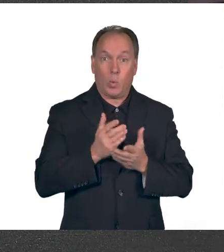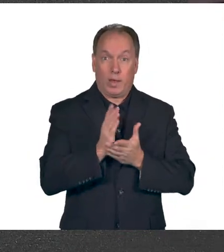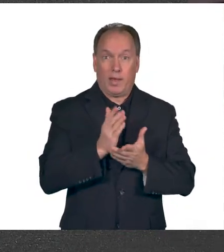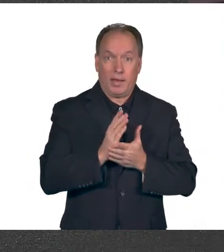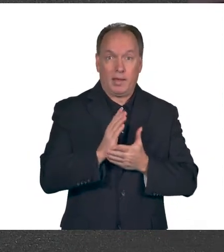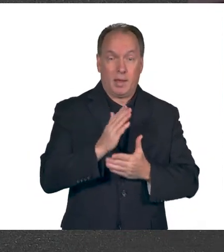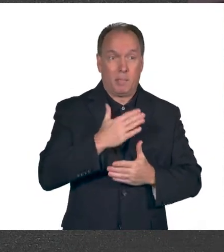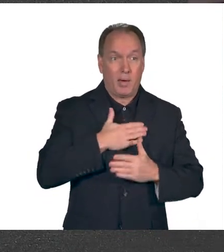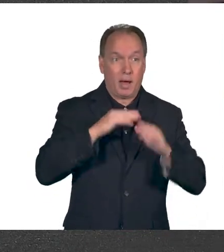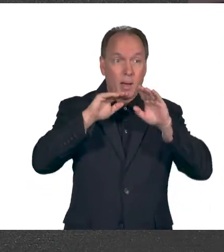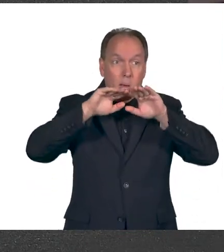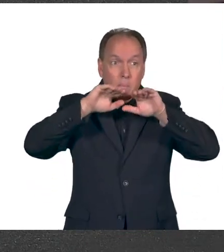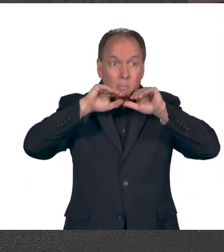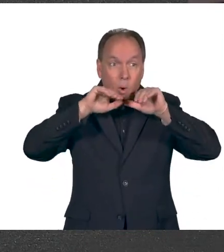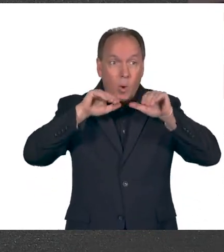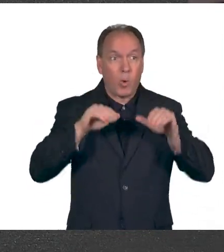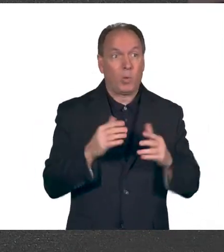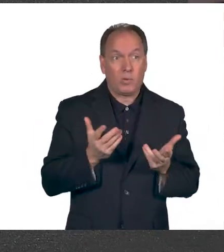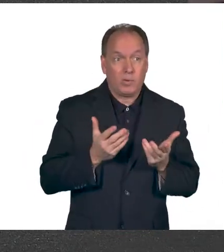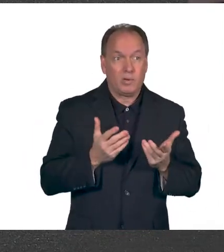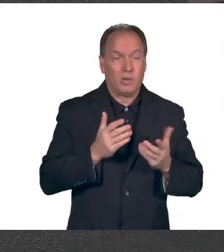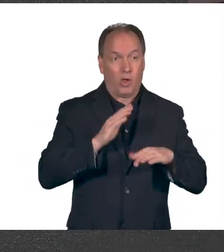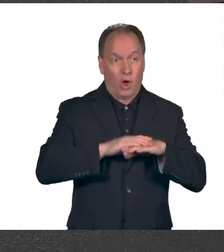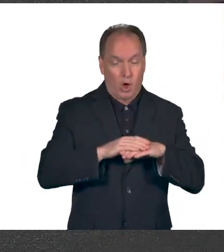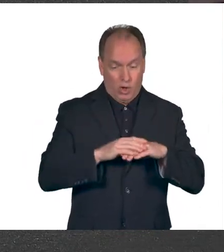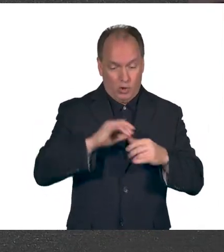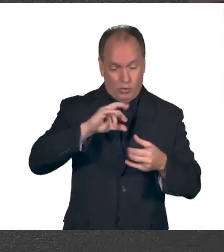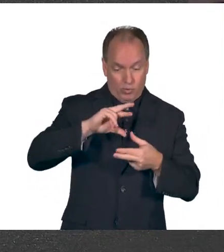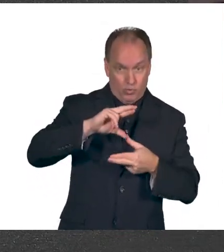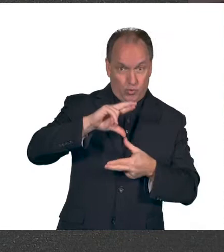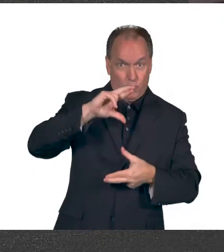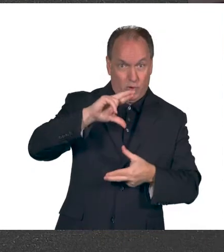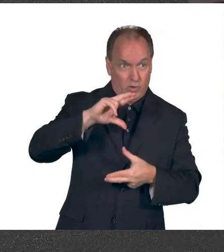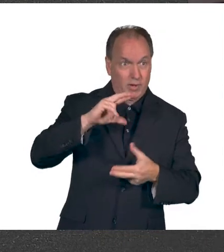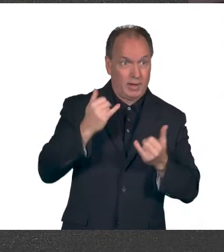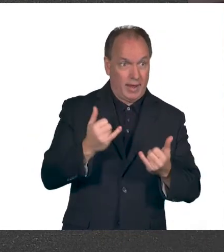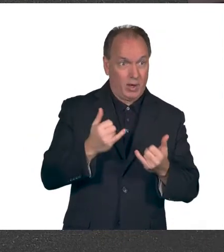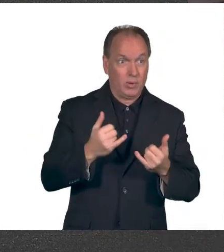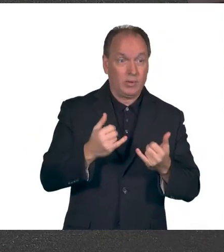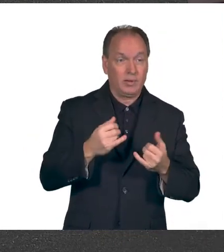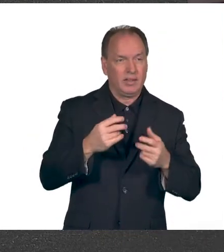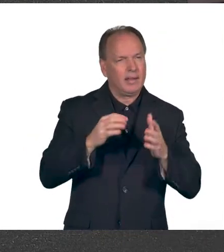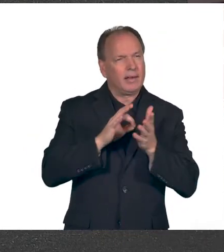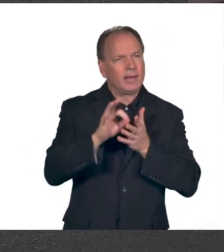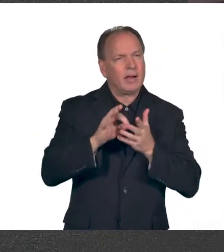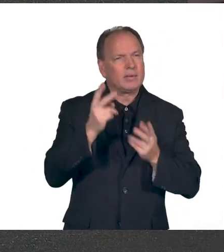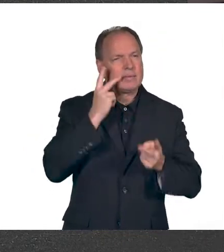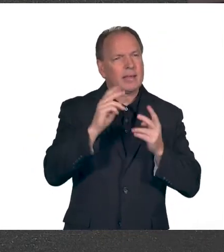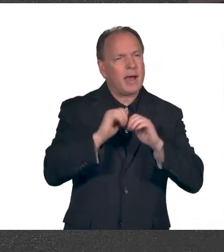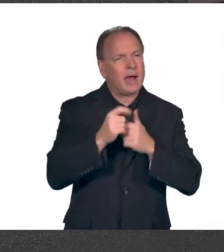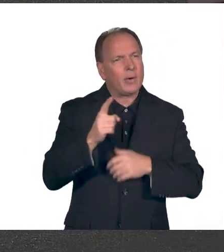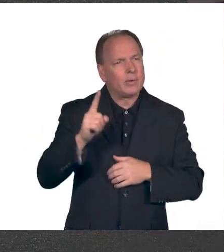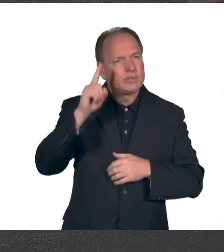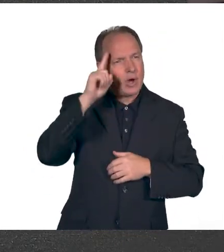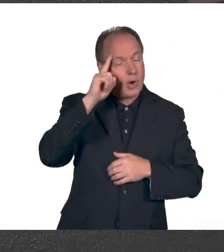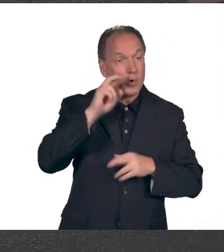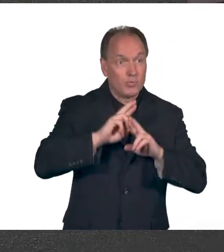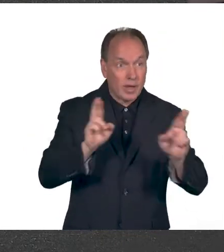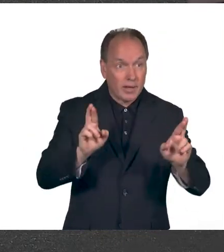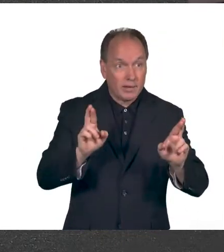Okay my mole is on my snowball ruler right next to it, let's count and see how tall he is, ready?